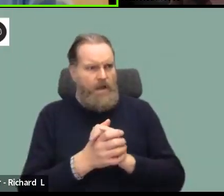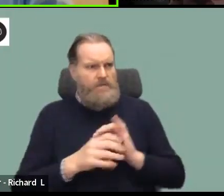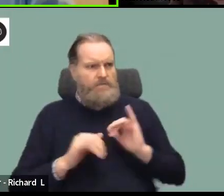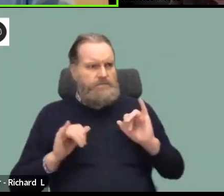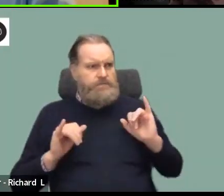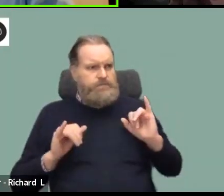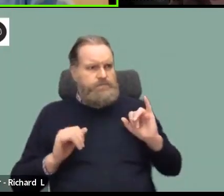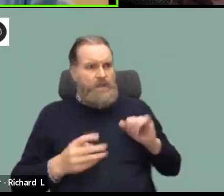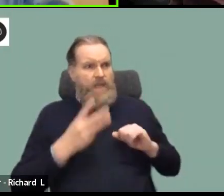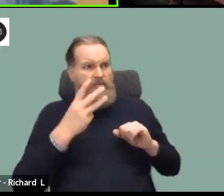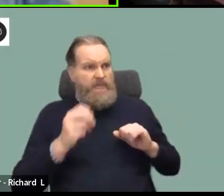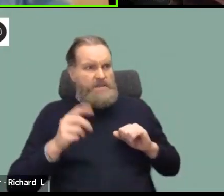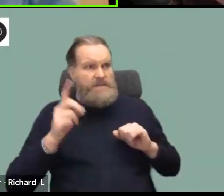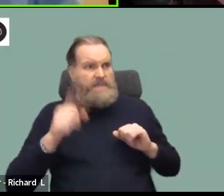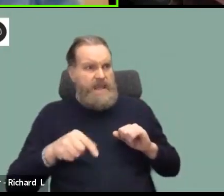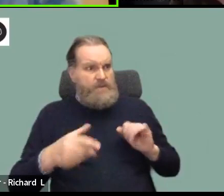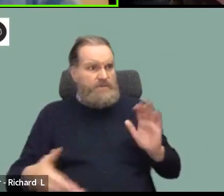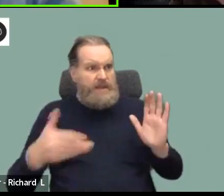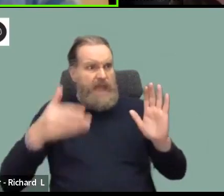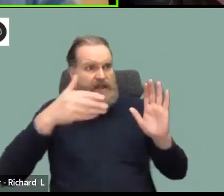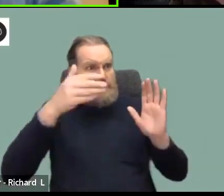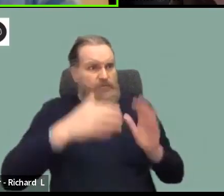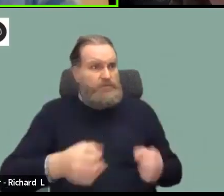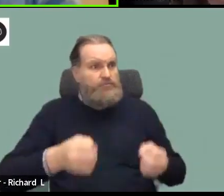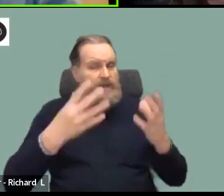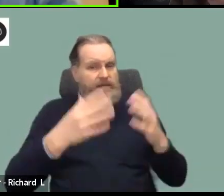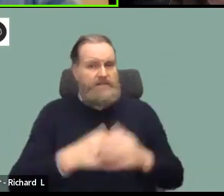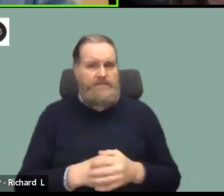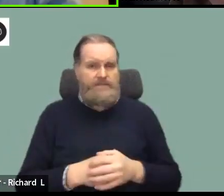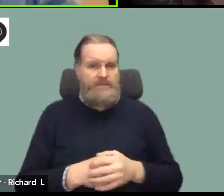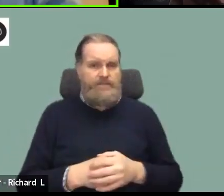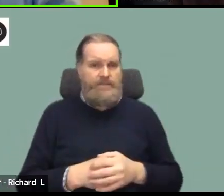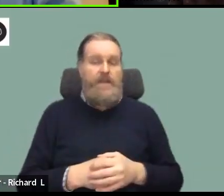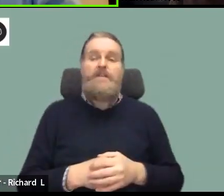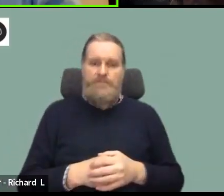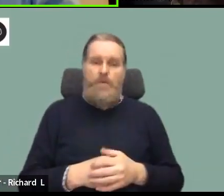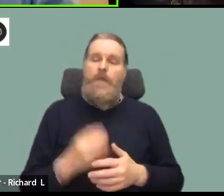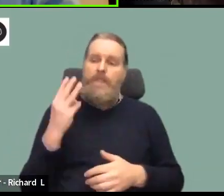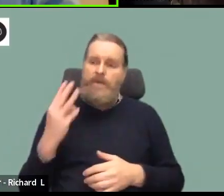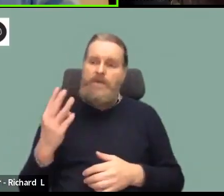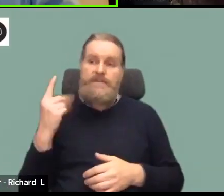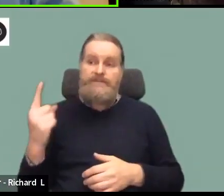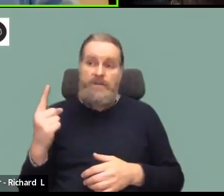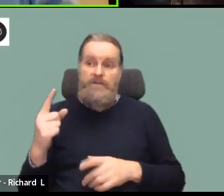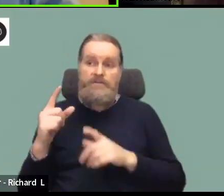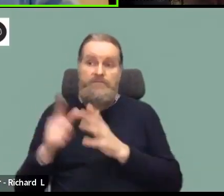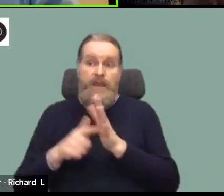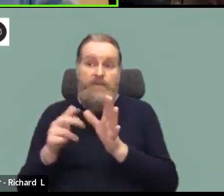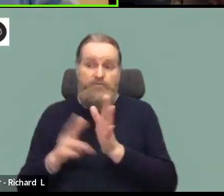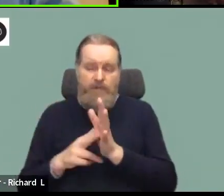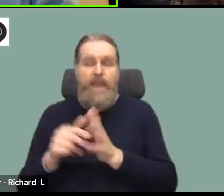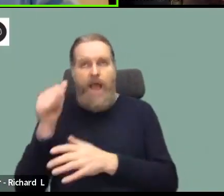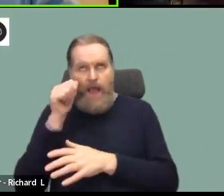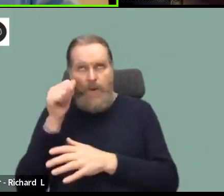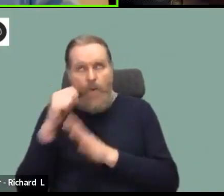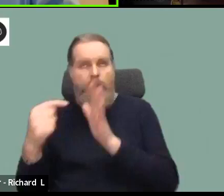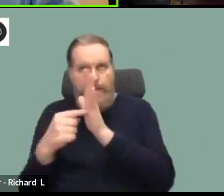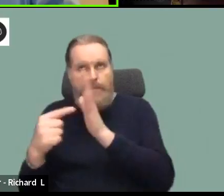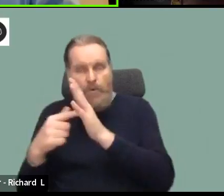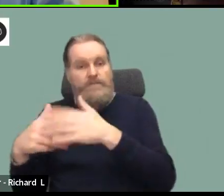joining. g the strike six weeks in so g the strike six weeks in so so now g the strike six weeks in so so no we couldn't make that 31st day dollars there but they'll be accepted if we do win.